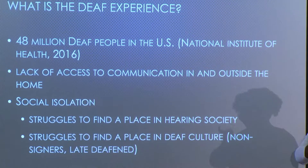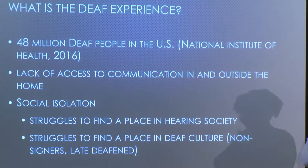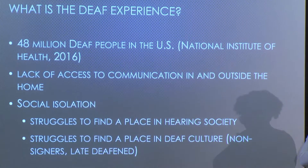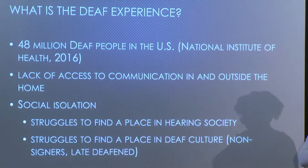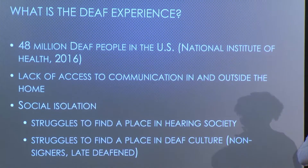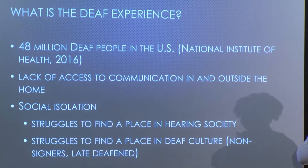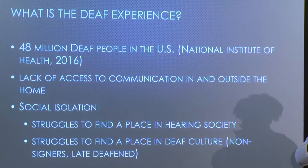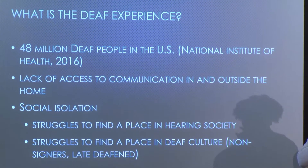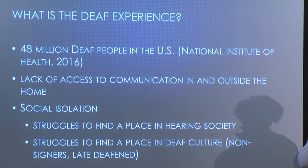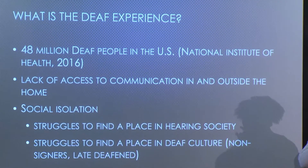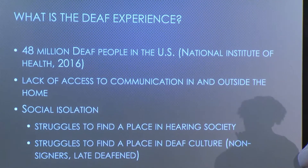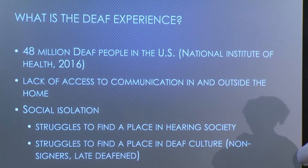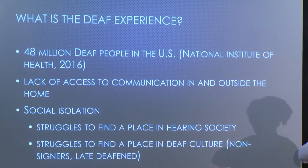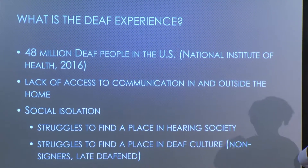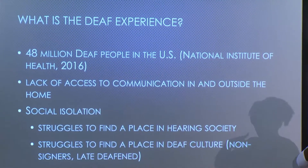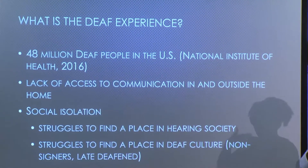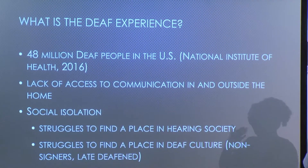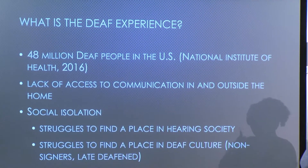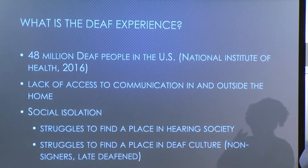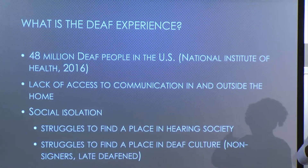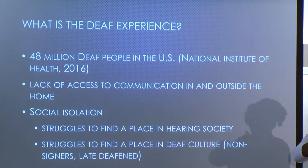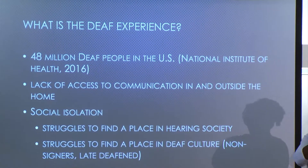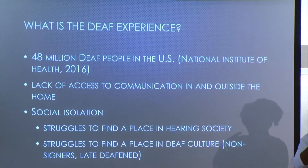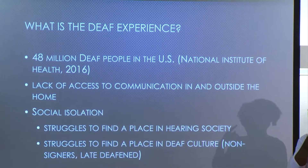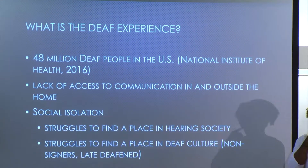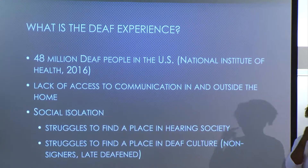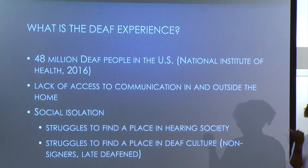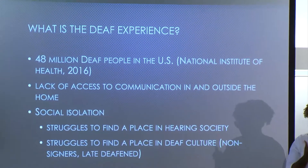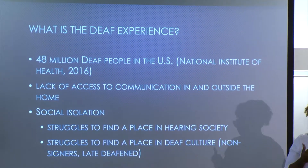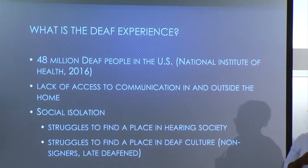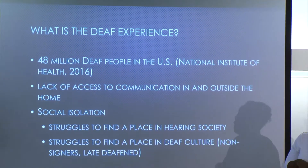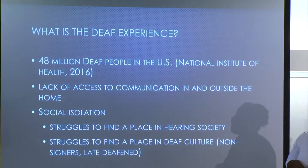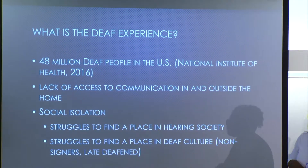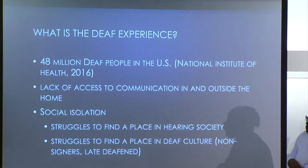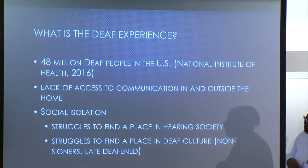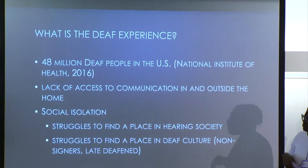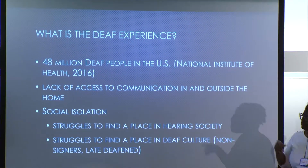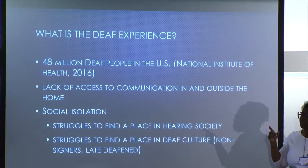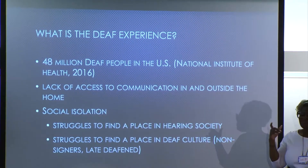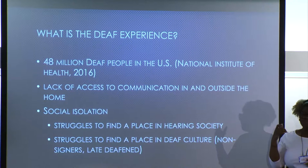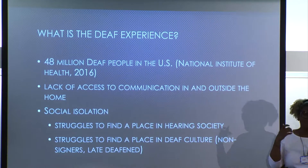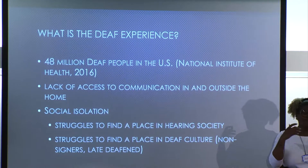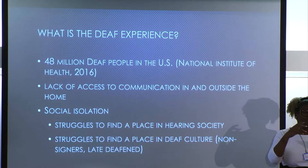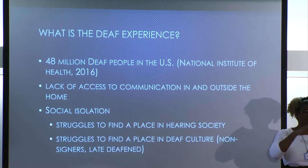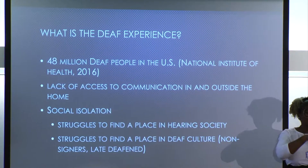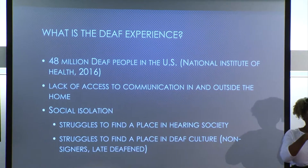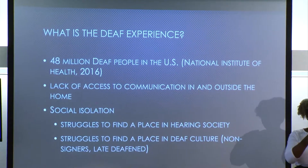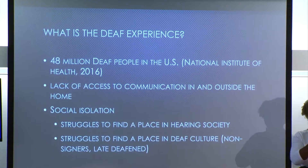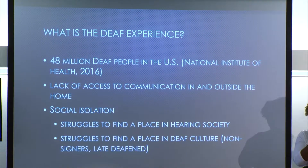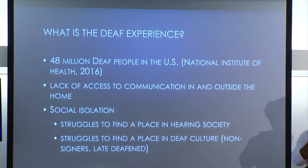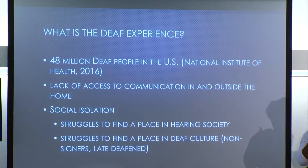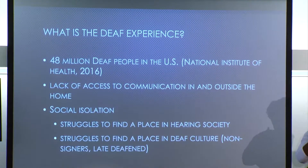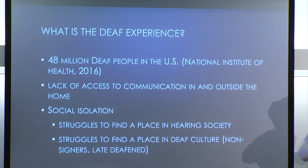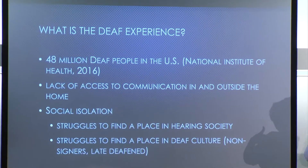Throughout the world, there are 48 million people who identify themselves as deaf.